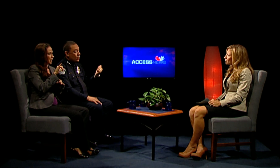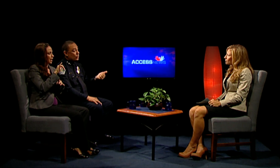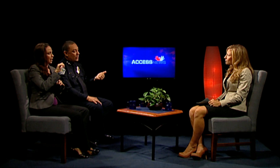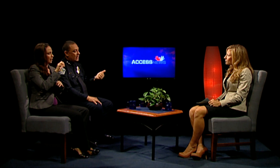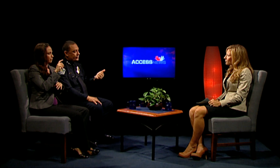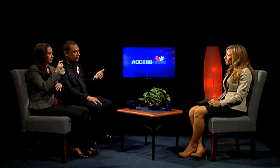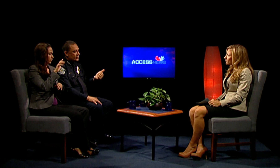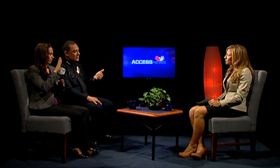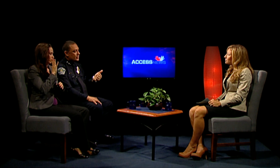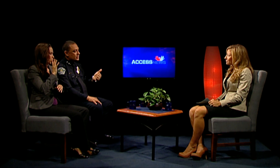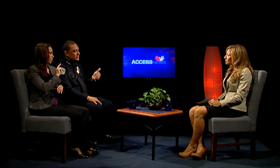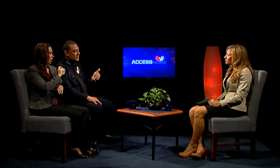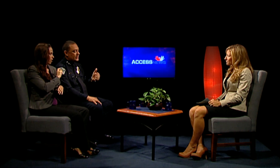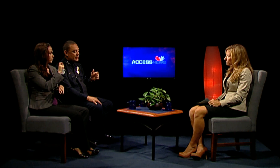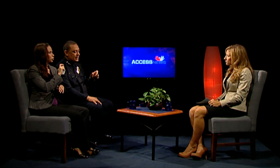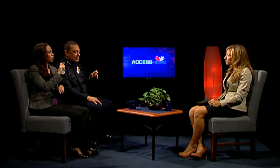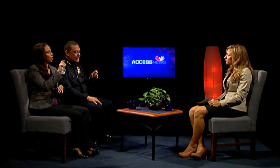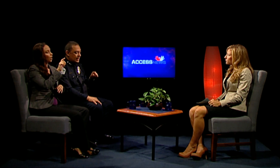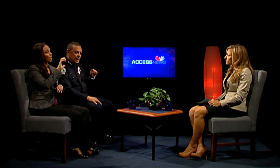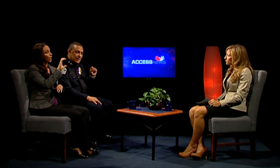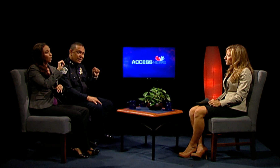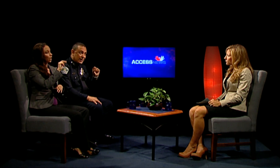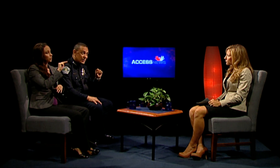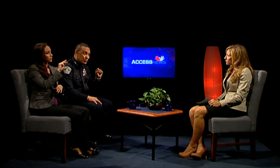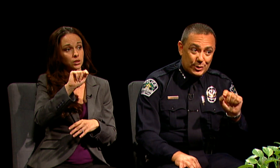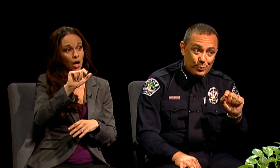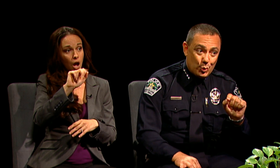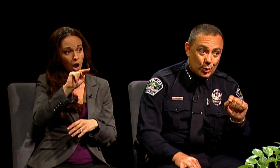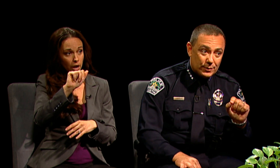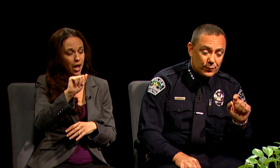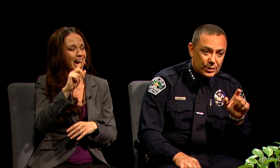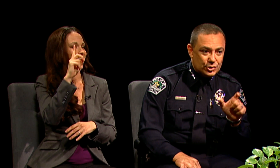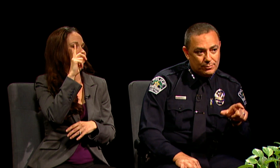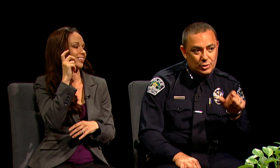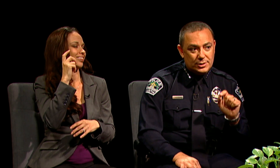FORMER OFFICER LEONARDO QUINTANA. AND I THINK IT'S REALLY IMPORTANT FOR THIS COMMUNITY